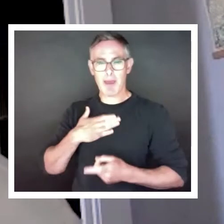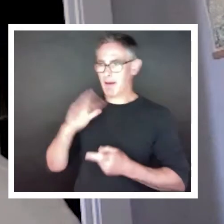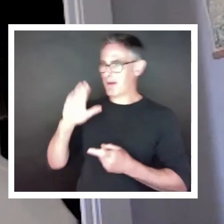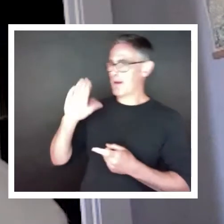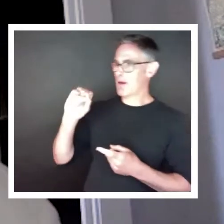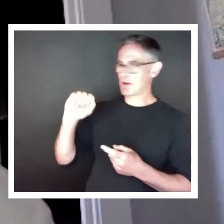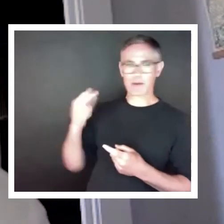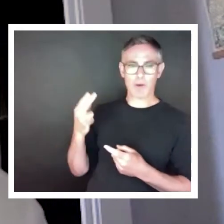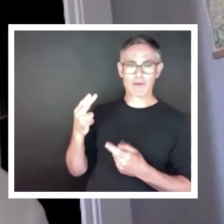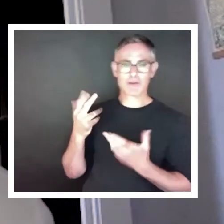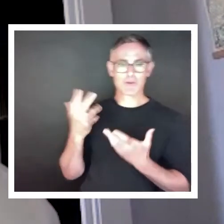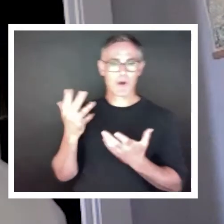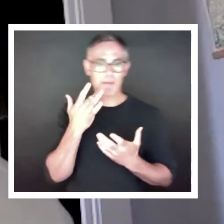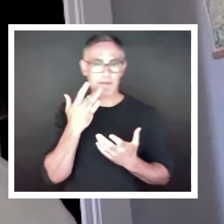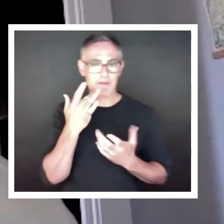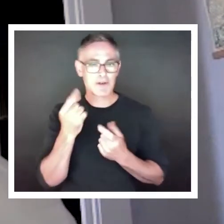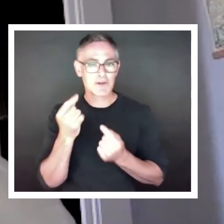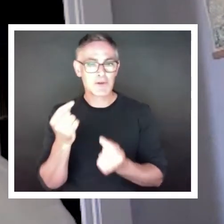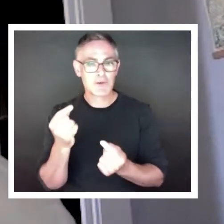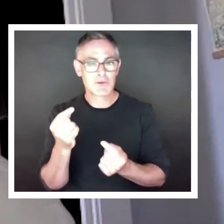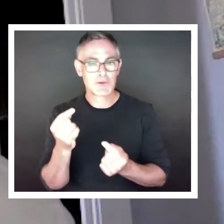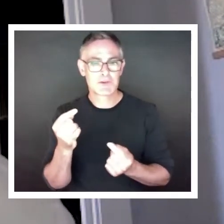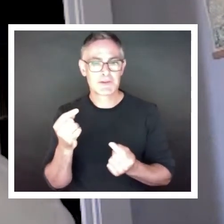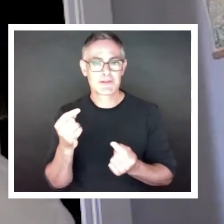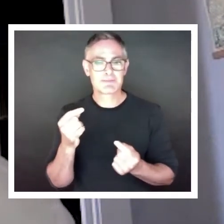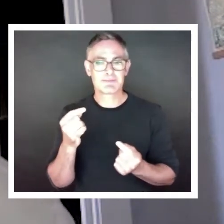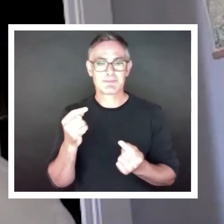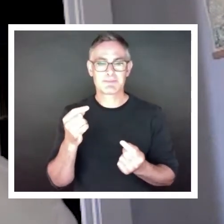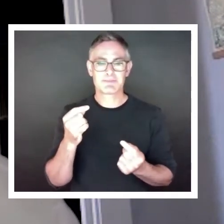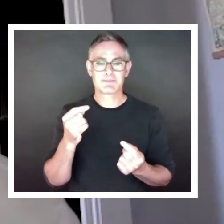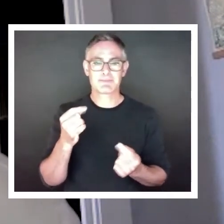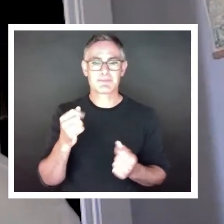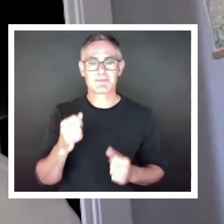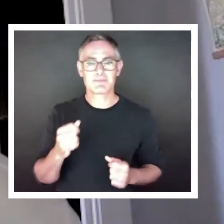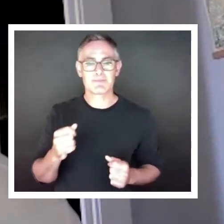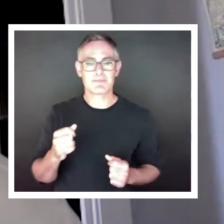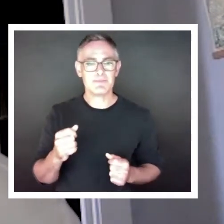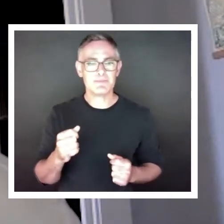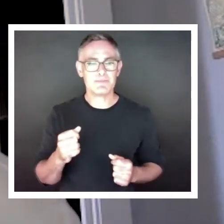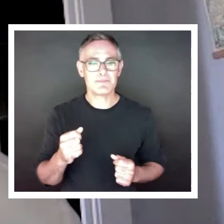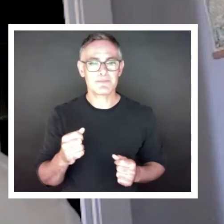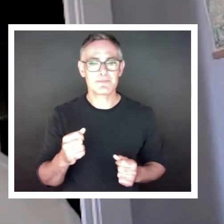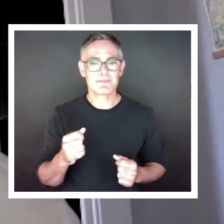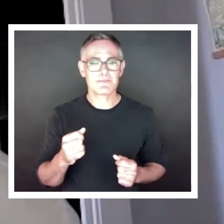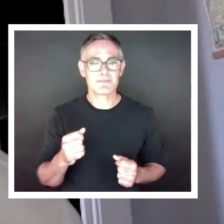what we did during the coaching session. I am a complete image.